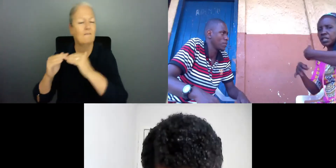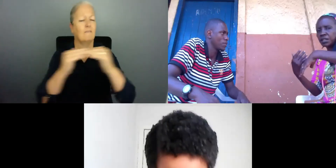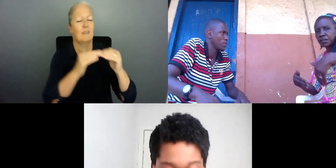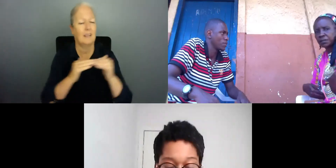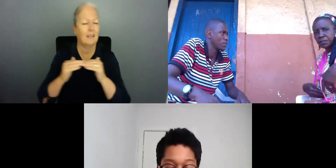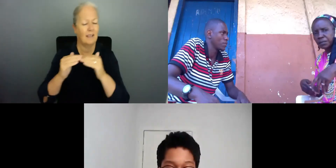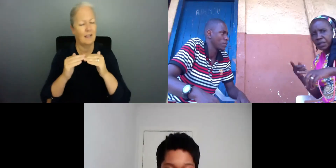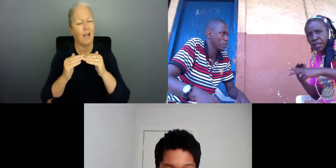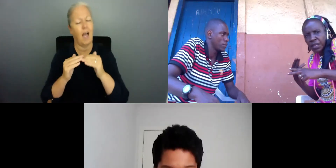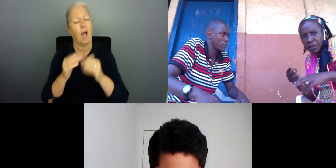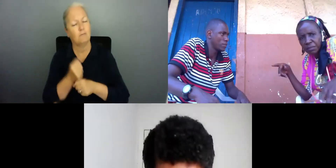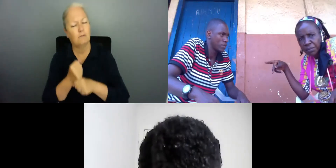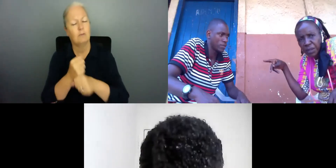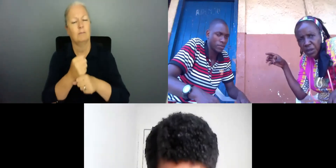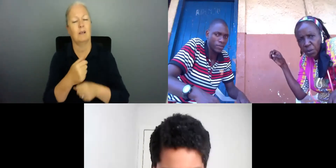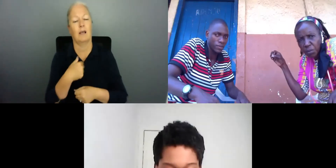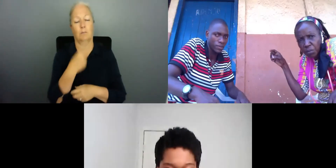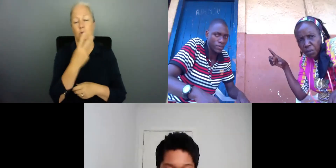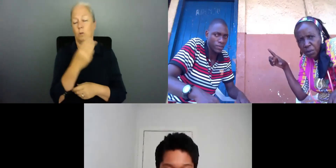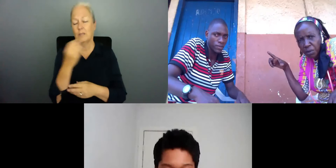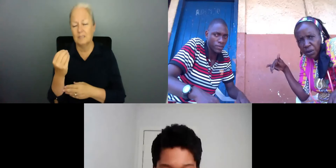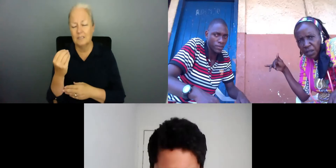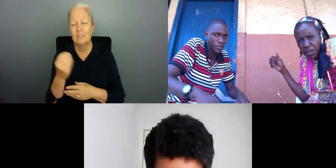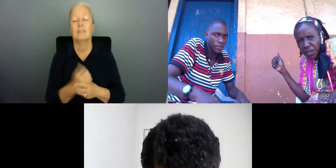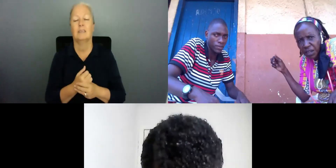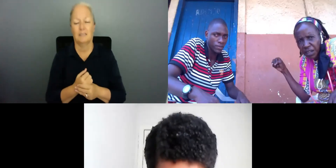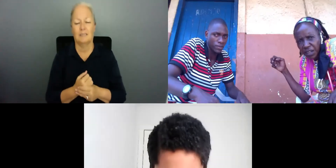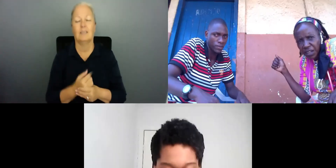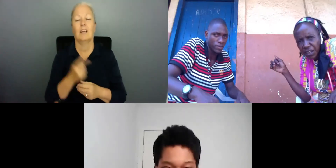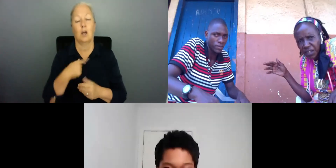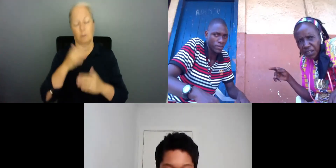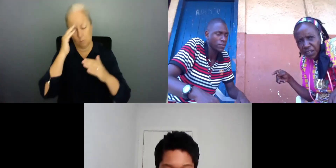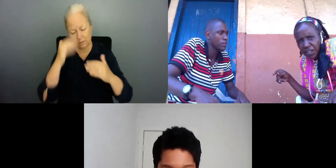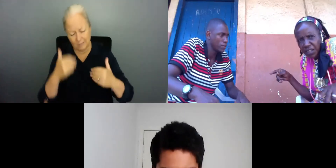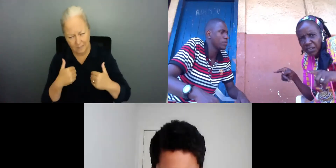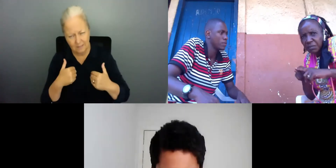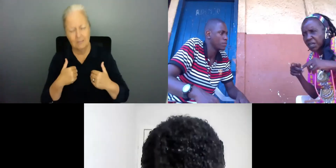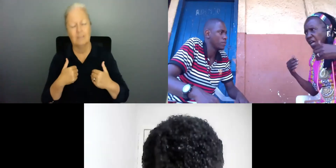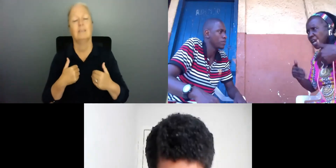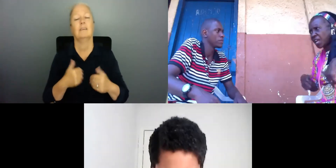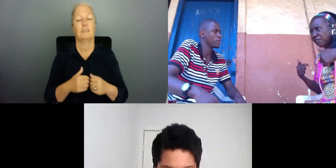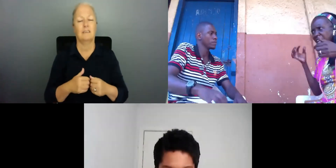i'm 20 years old i'm a black autistic lgbt woman activist of the black movement